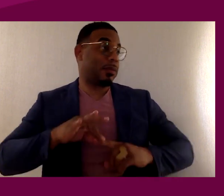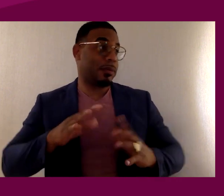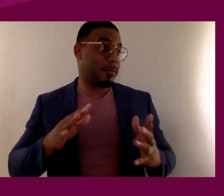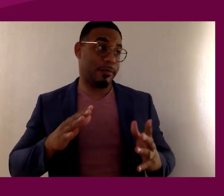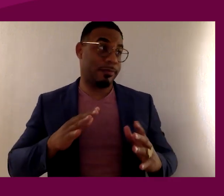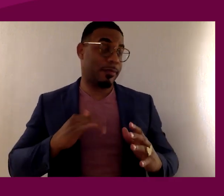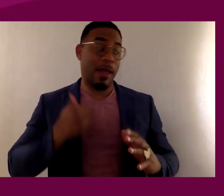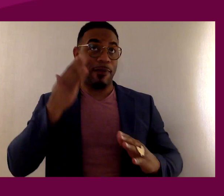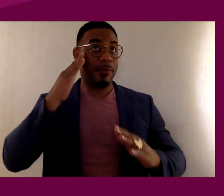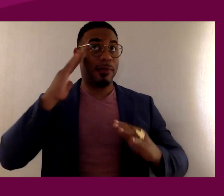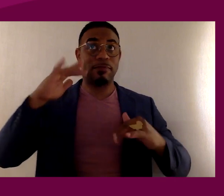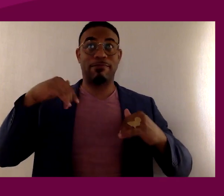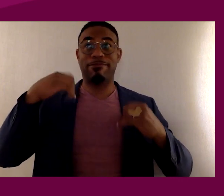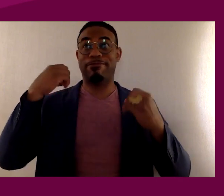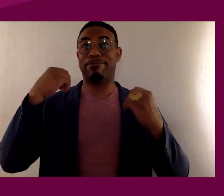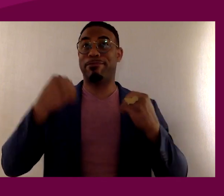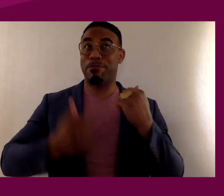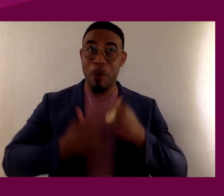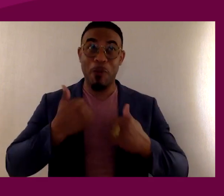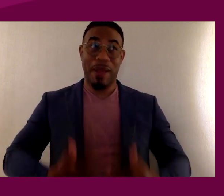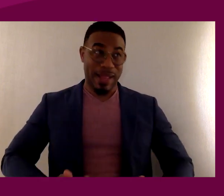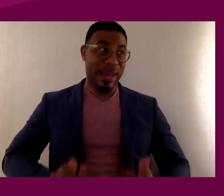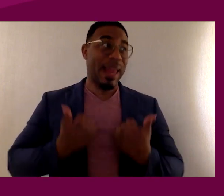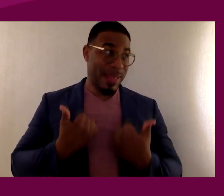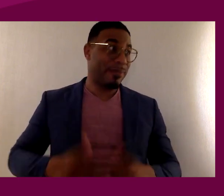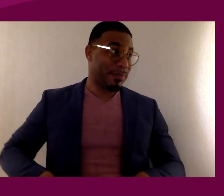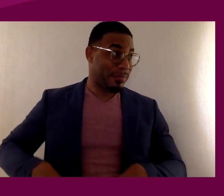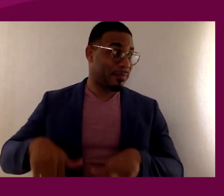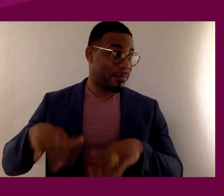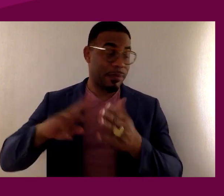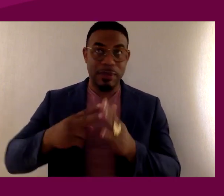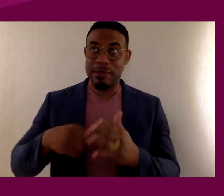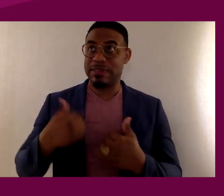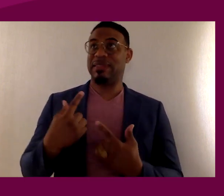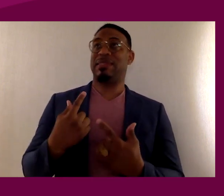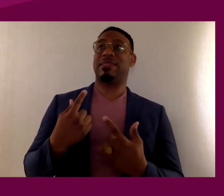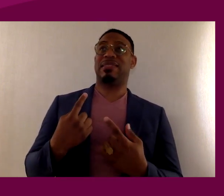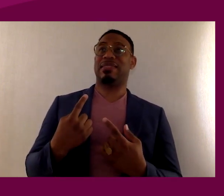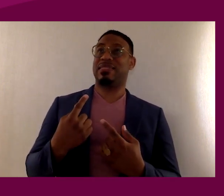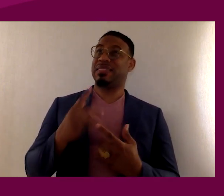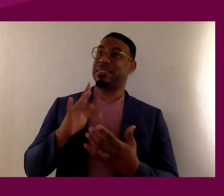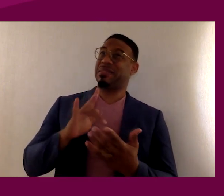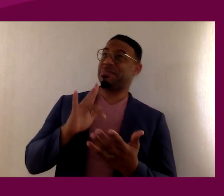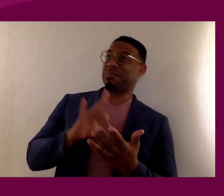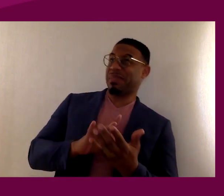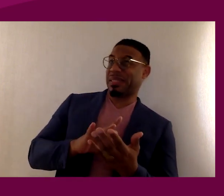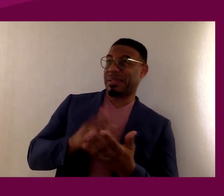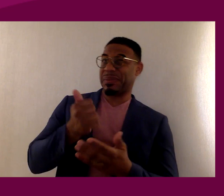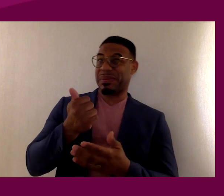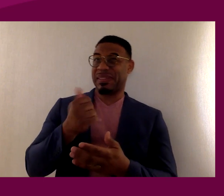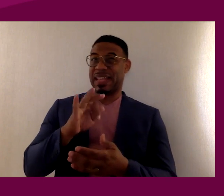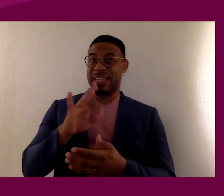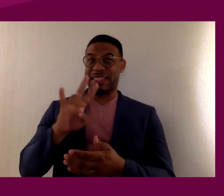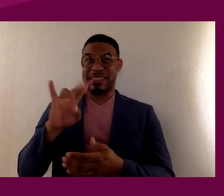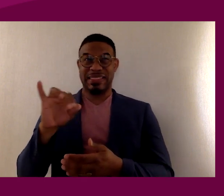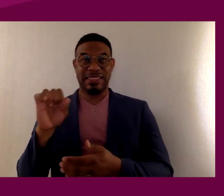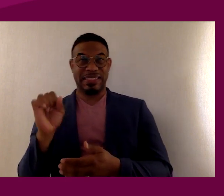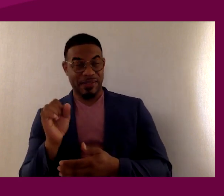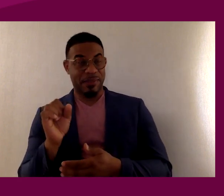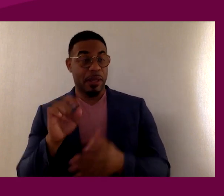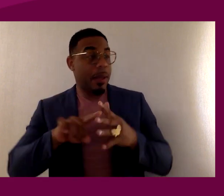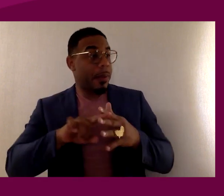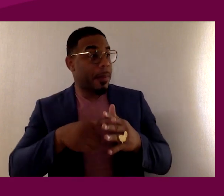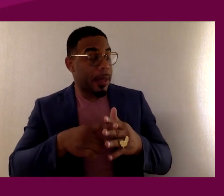I'm no exception. I've known Judy for most of my life, meaning since the middle 1970s.